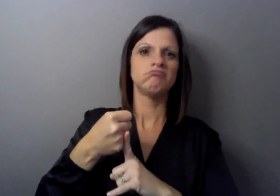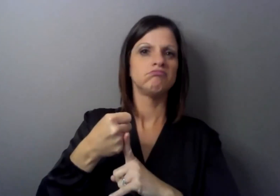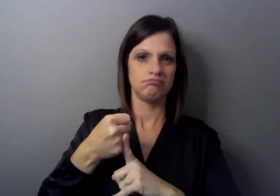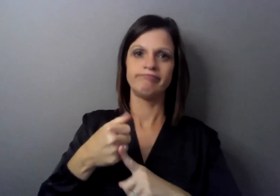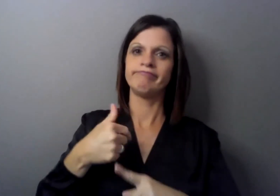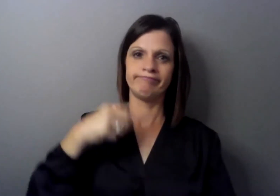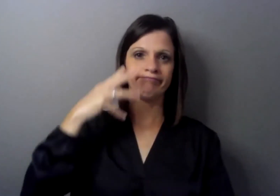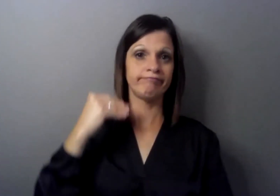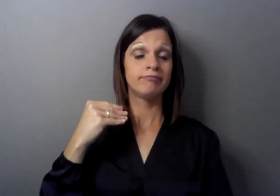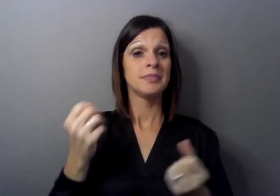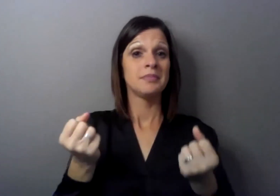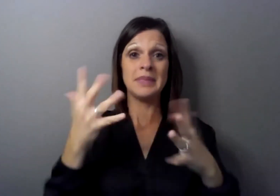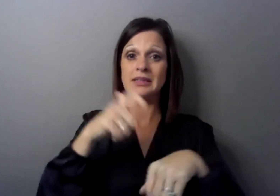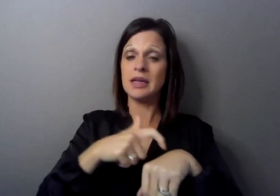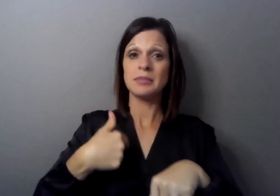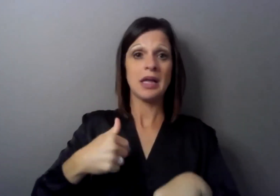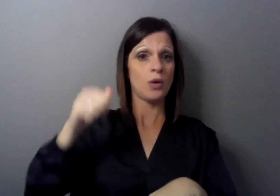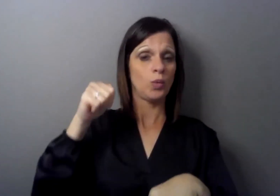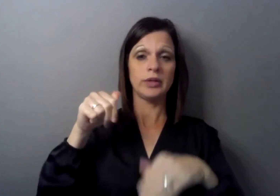when I was in addiction because I had a